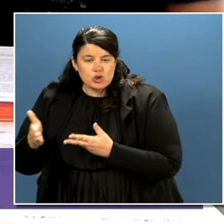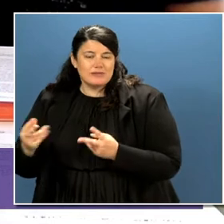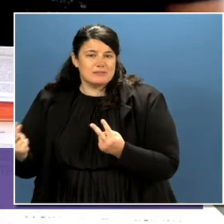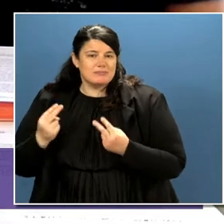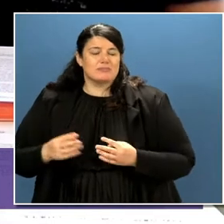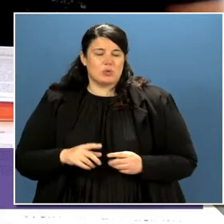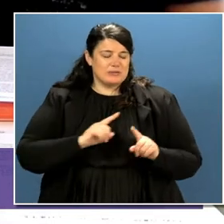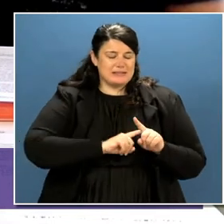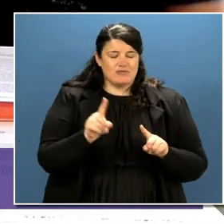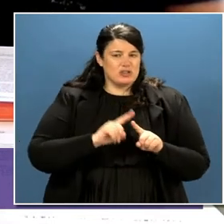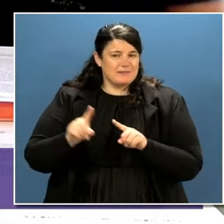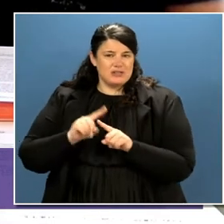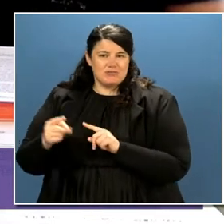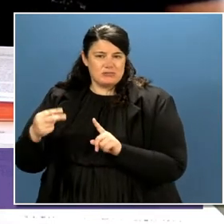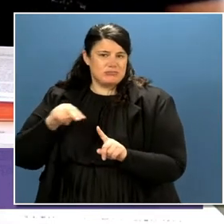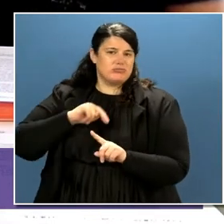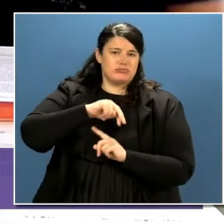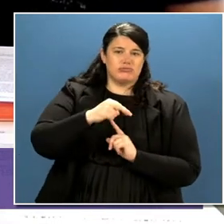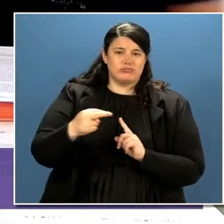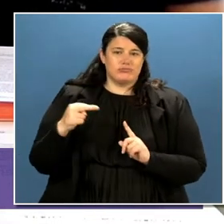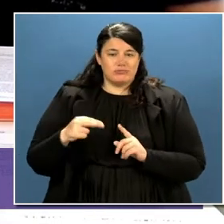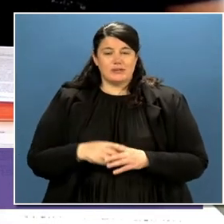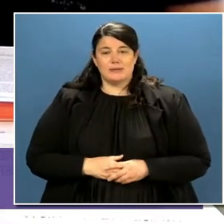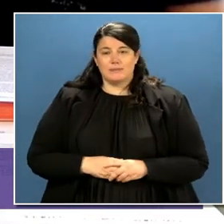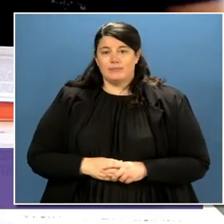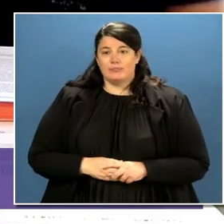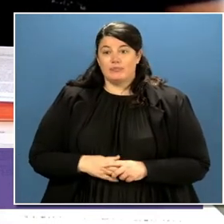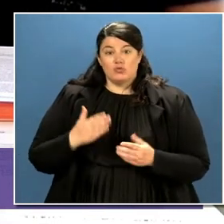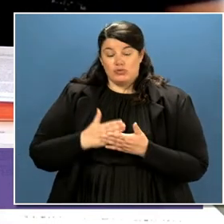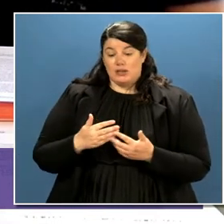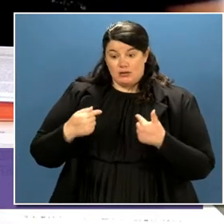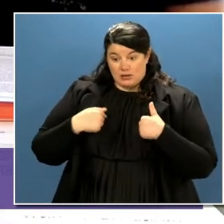And one final thing, that Dylan and our whole organisation is really passionate